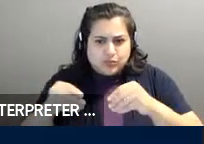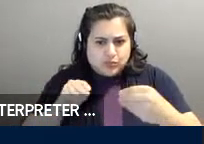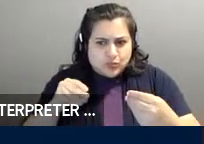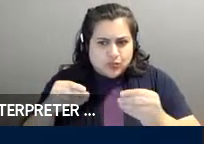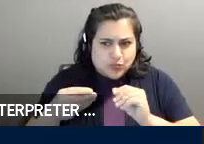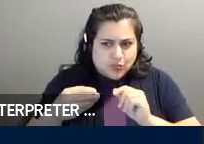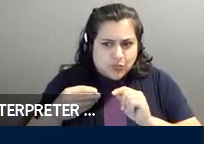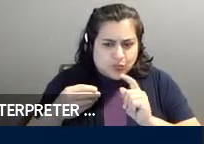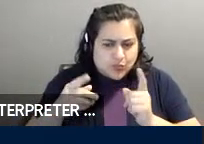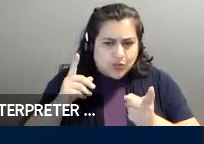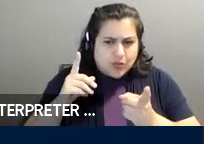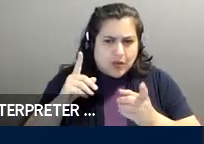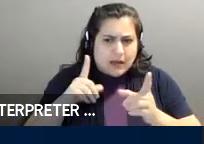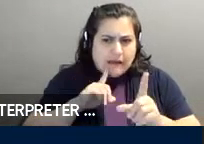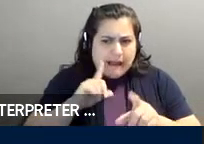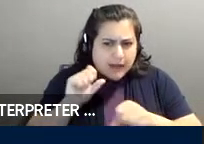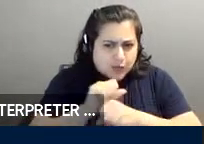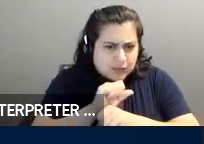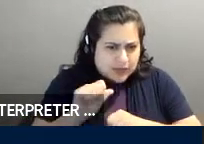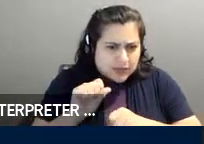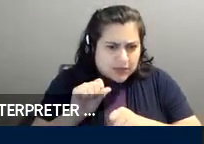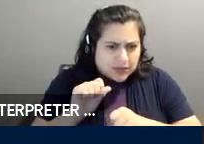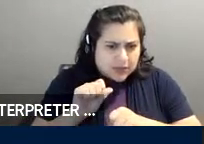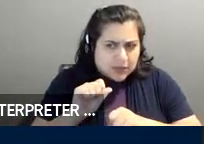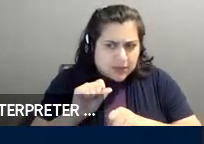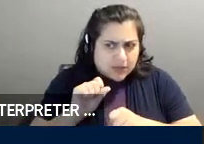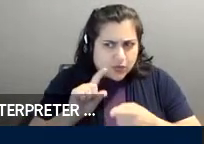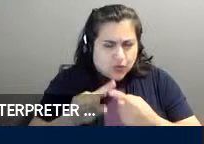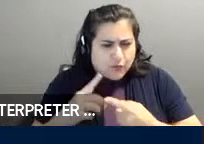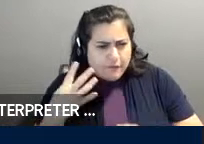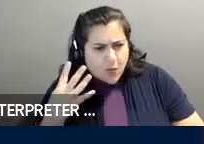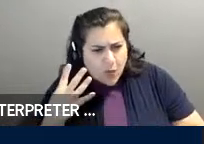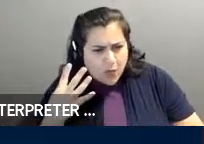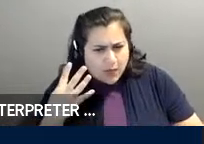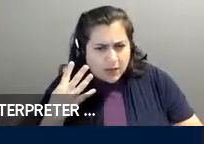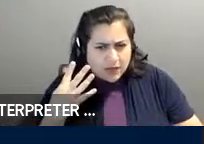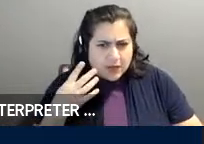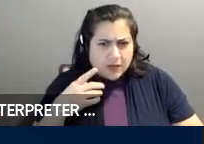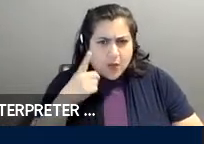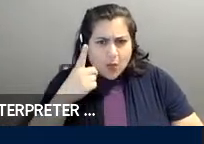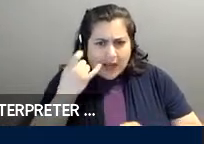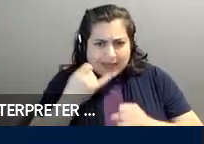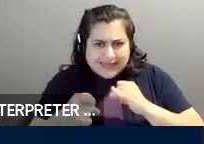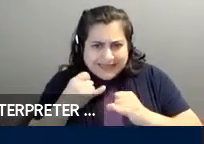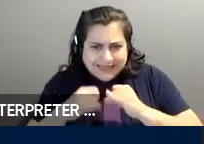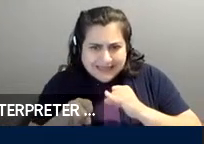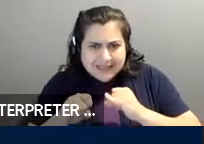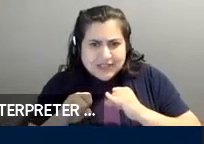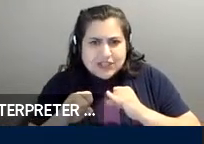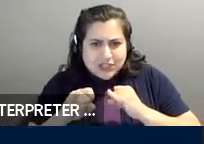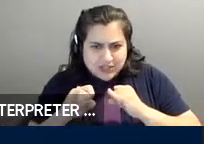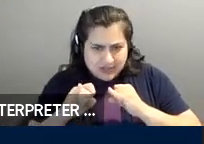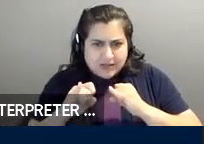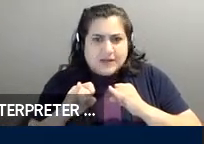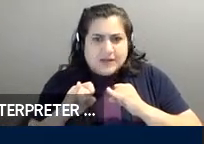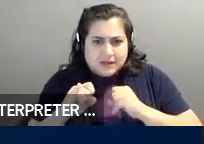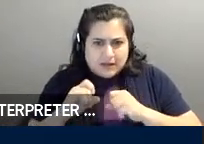actually to four kind of one-inch unspecified heights between the high and low.